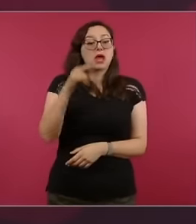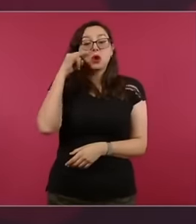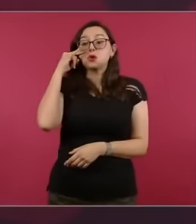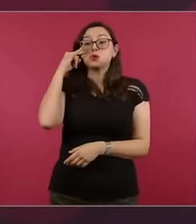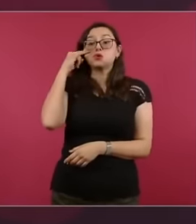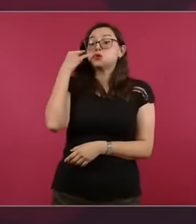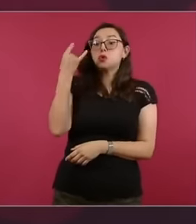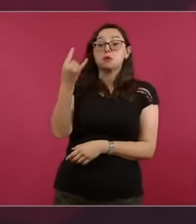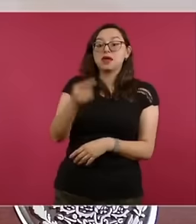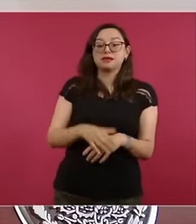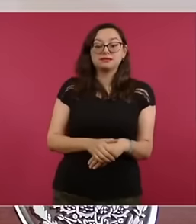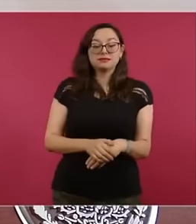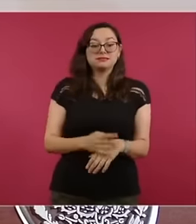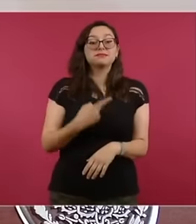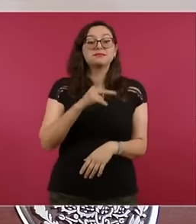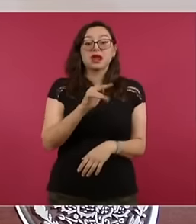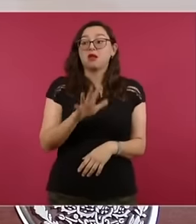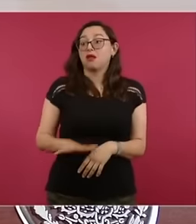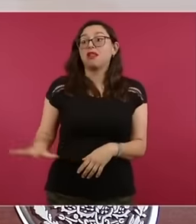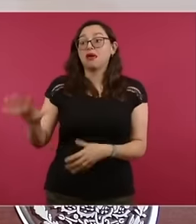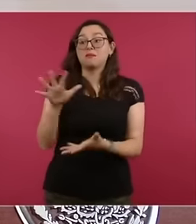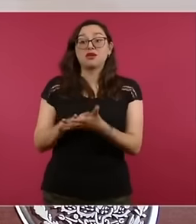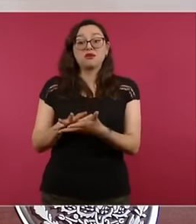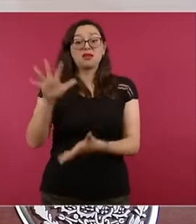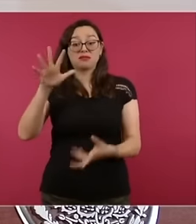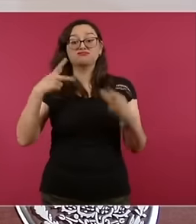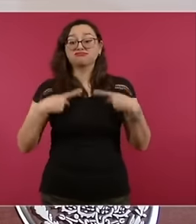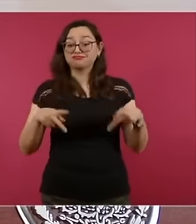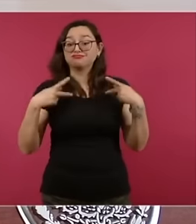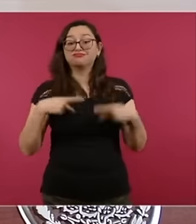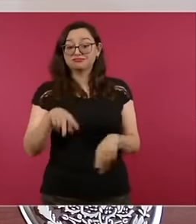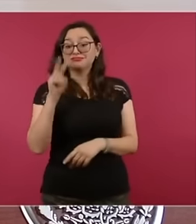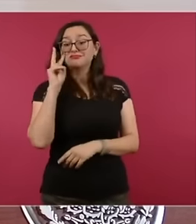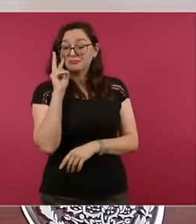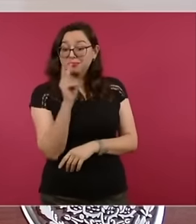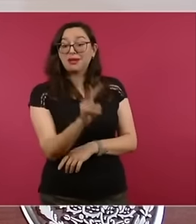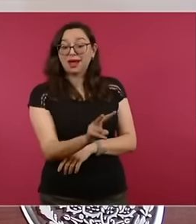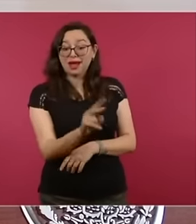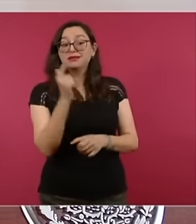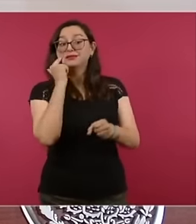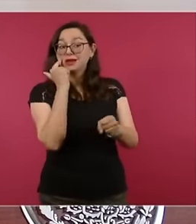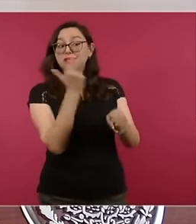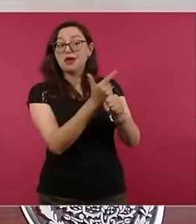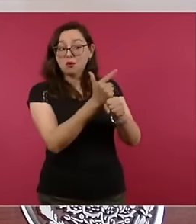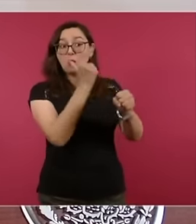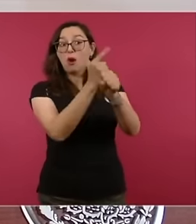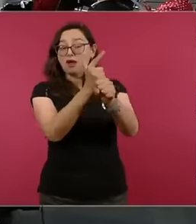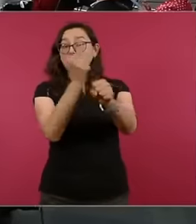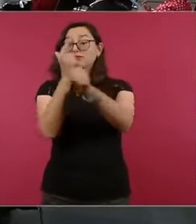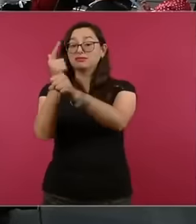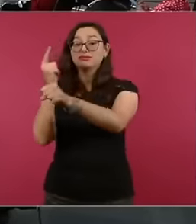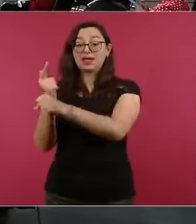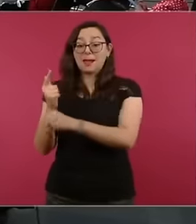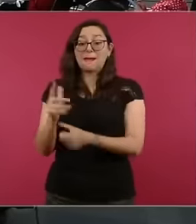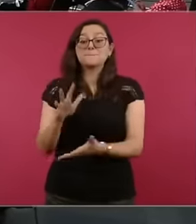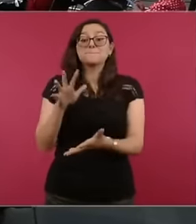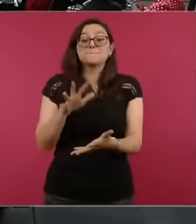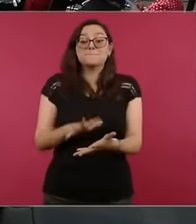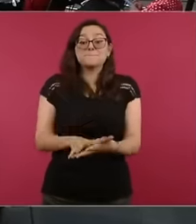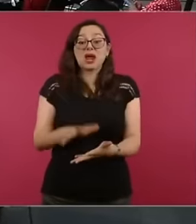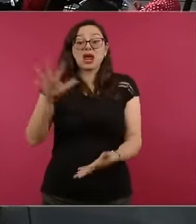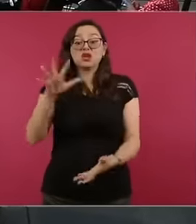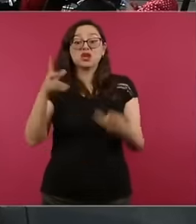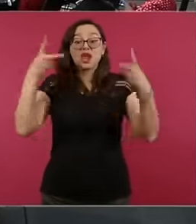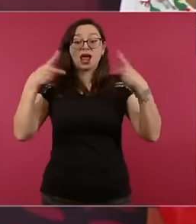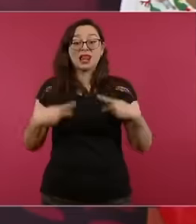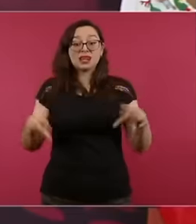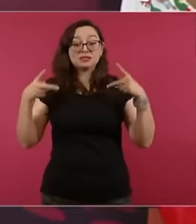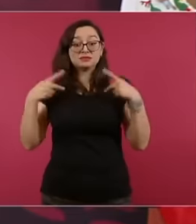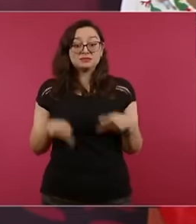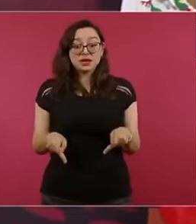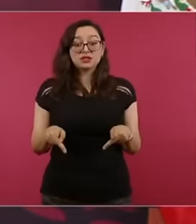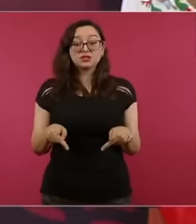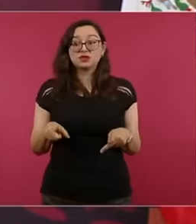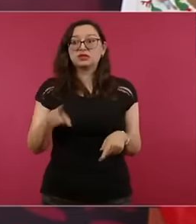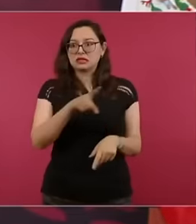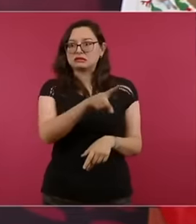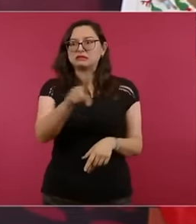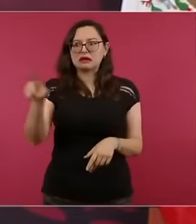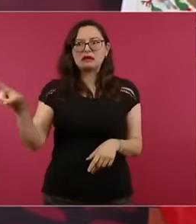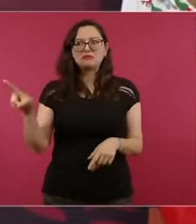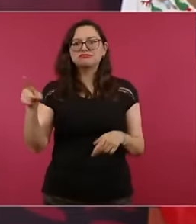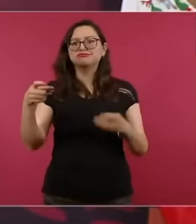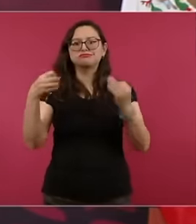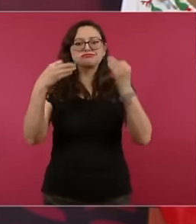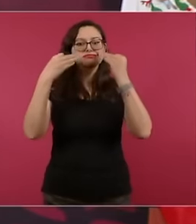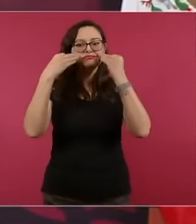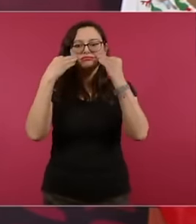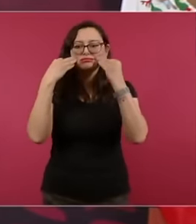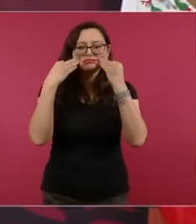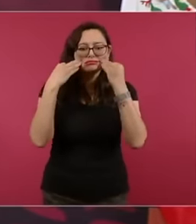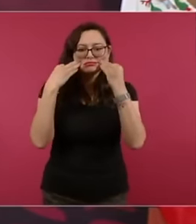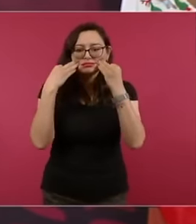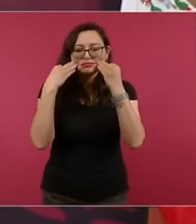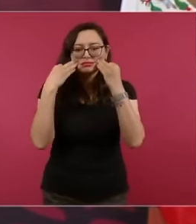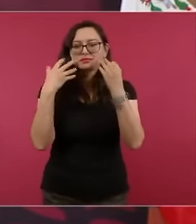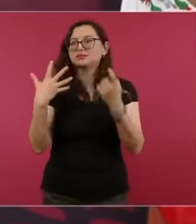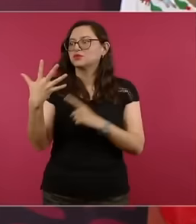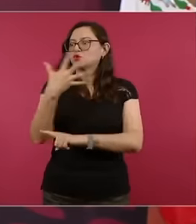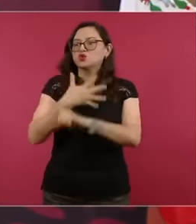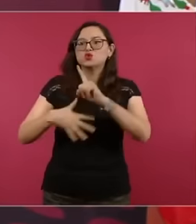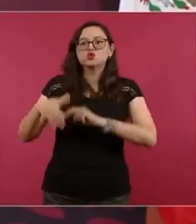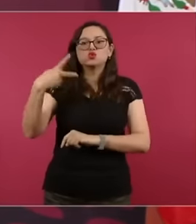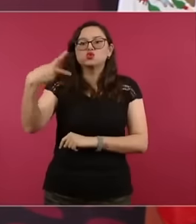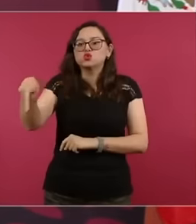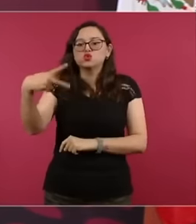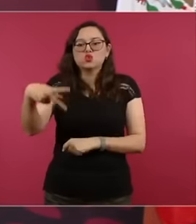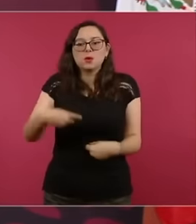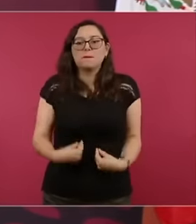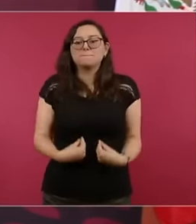people see it, because the people are feeling that their